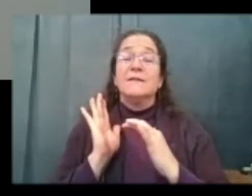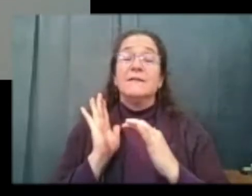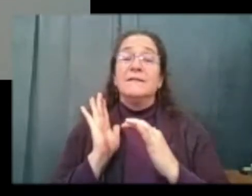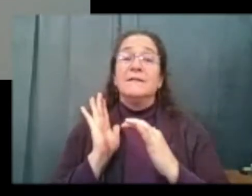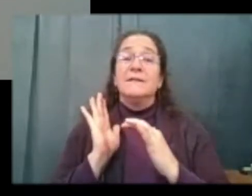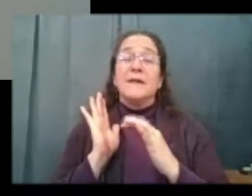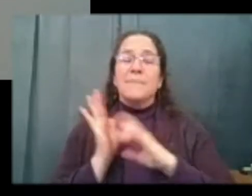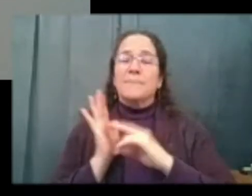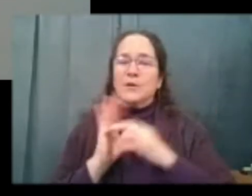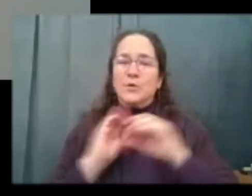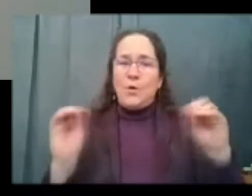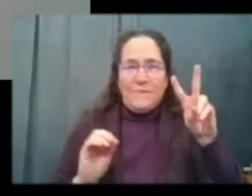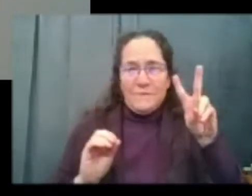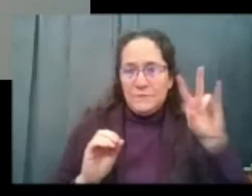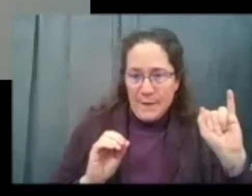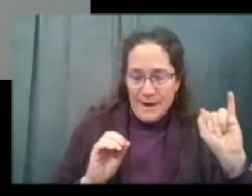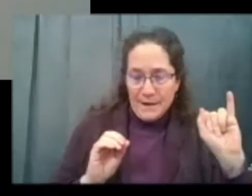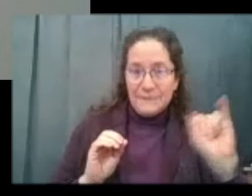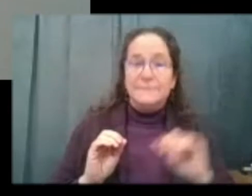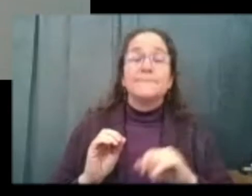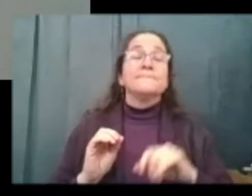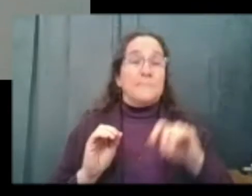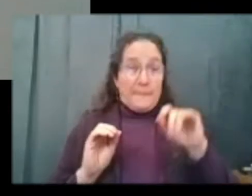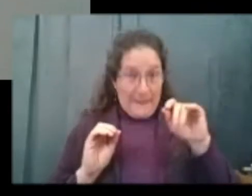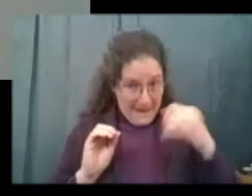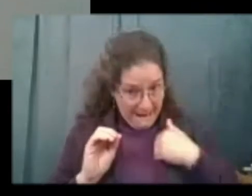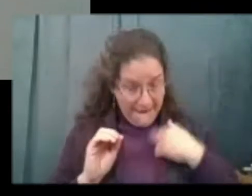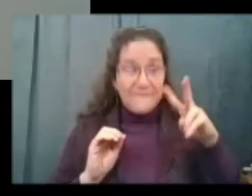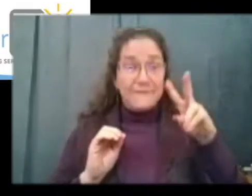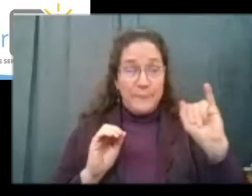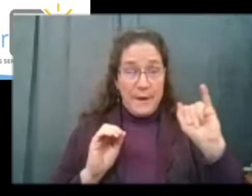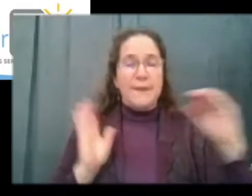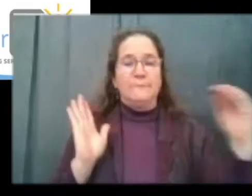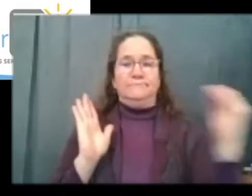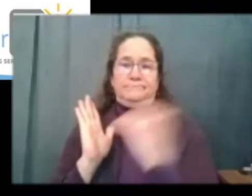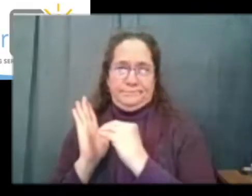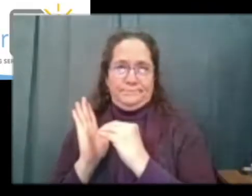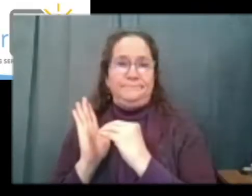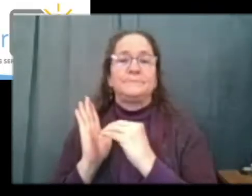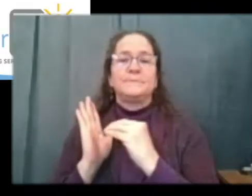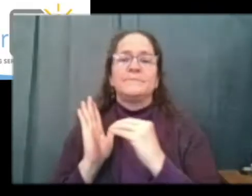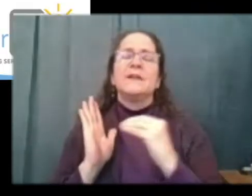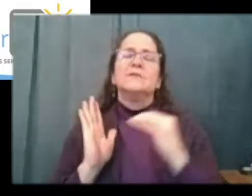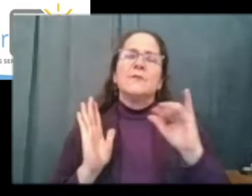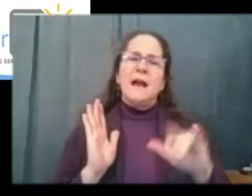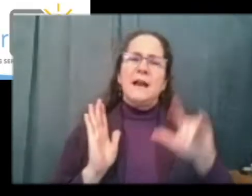At that time that is reviewed. You can think of a learning media assessment in three parts.